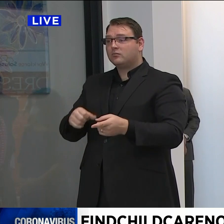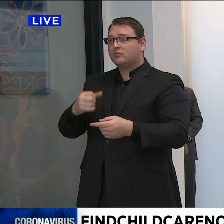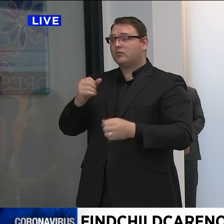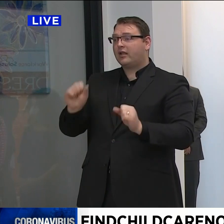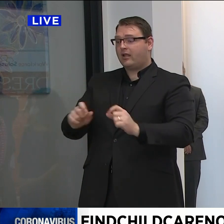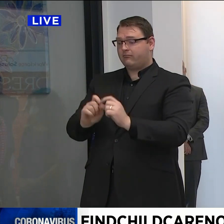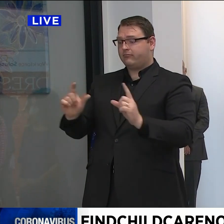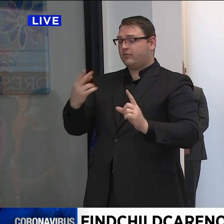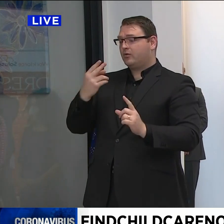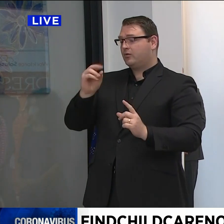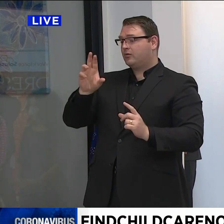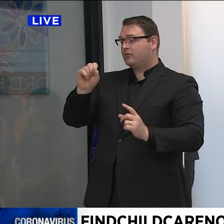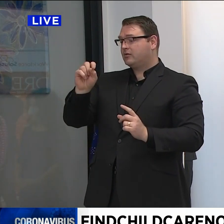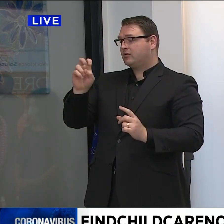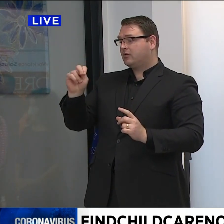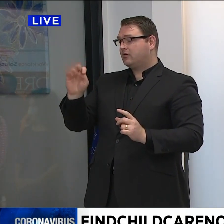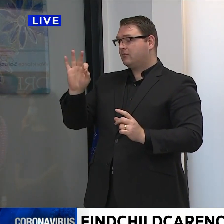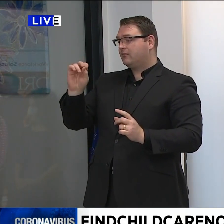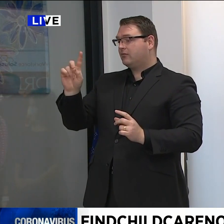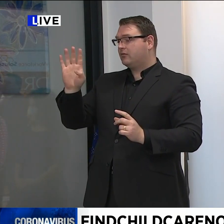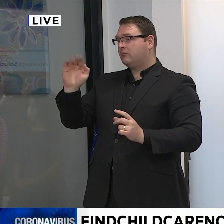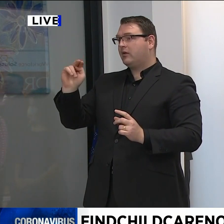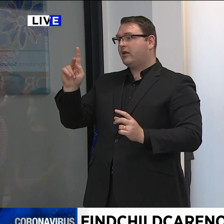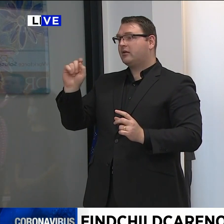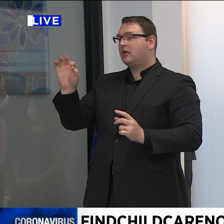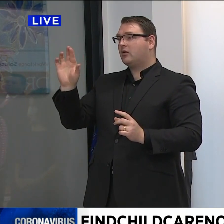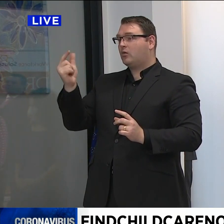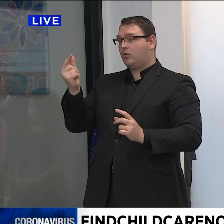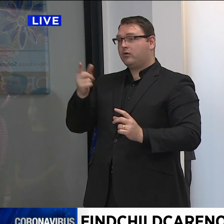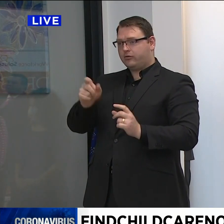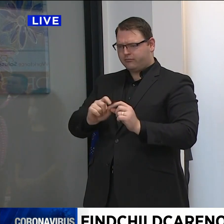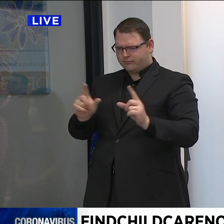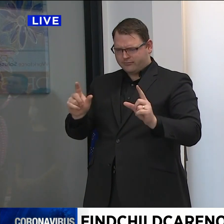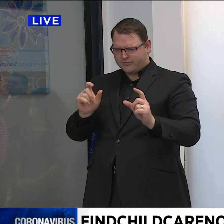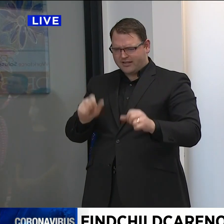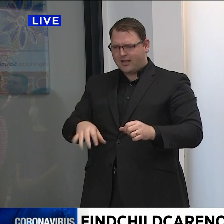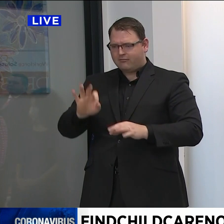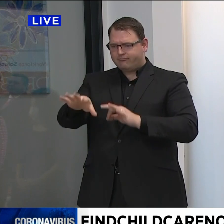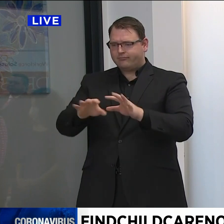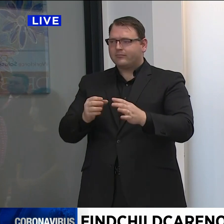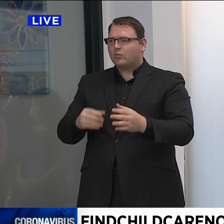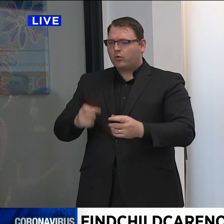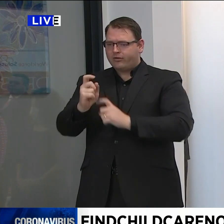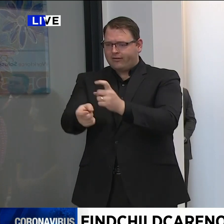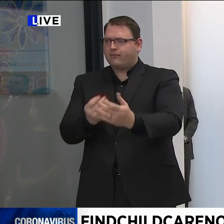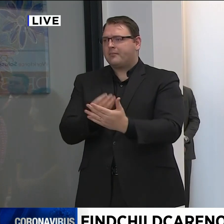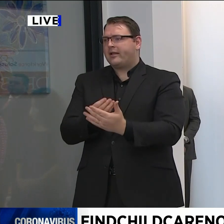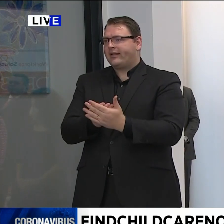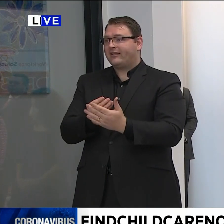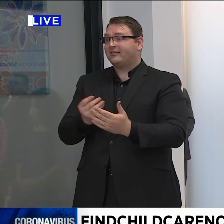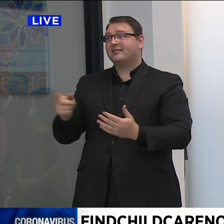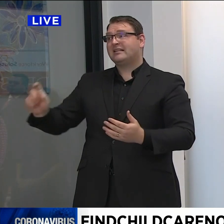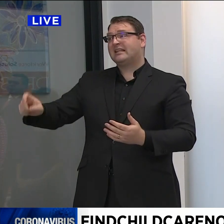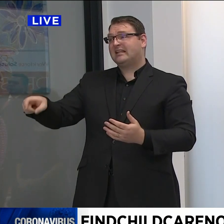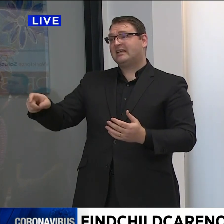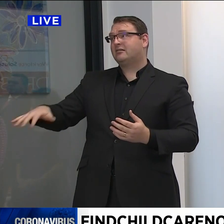can be efficient in the use of those resources purchasing the those resources purchasing the food that they need food that they need and so if you will go to and so if you will go to Houston food bank dot org if